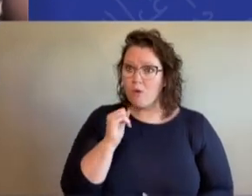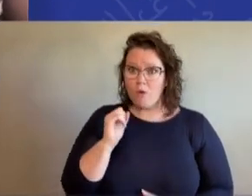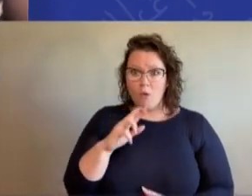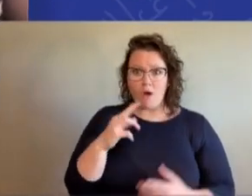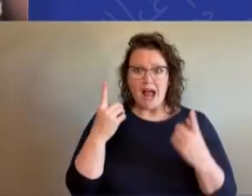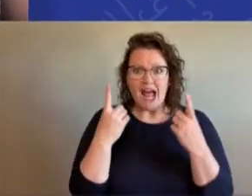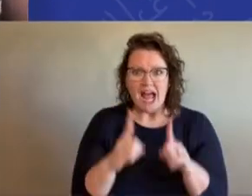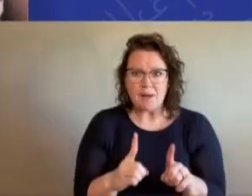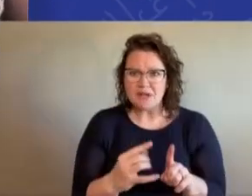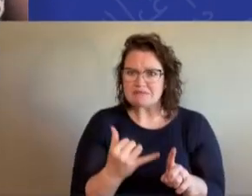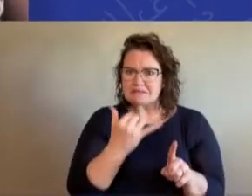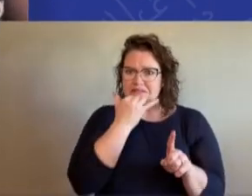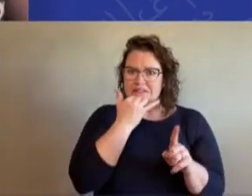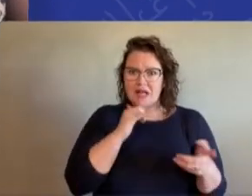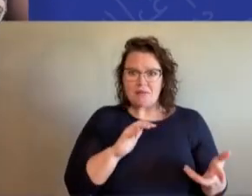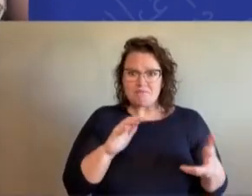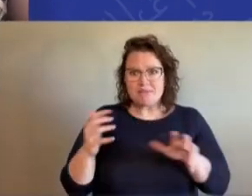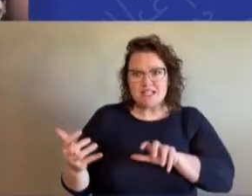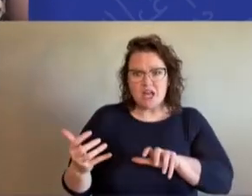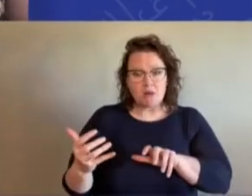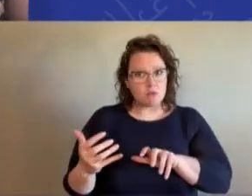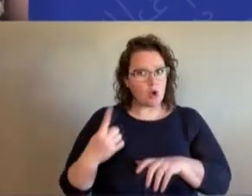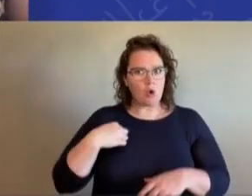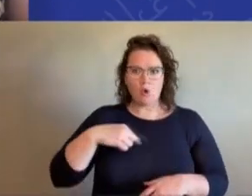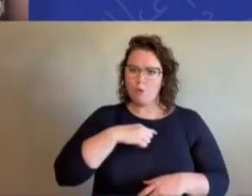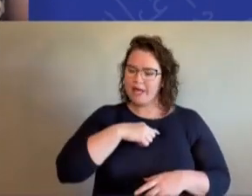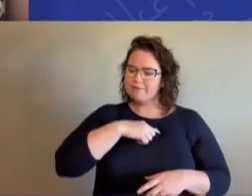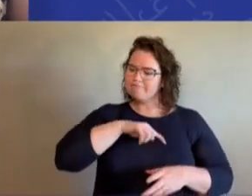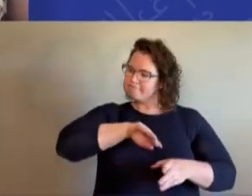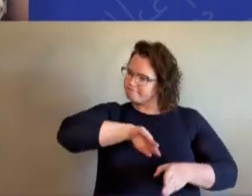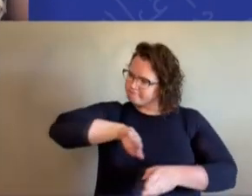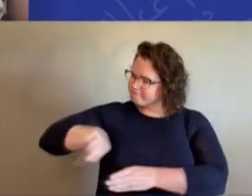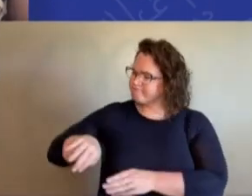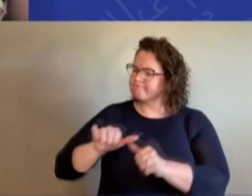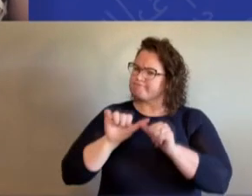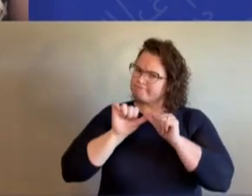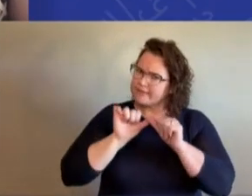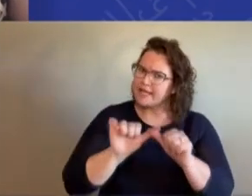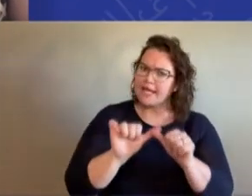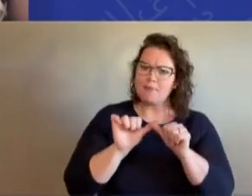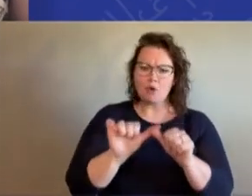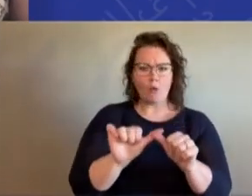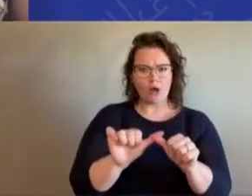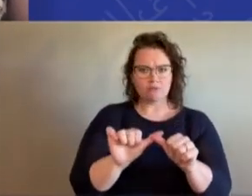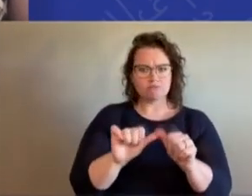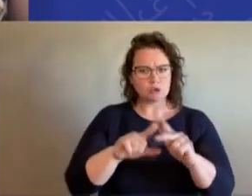Resiliency really just means that when something goes wrong, or when we make a bad decision,